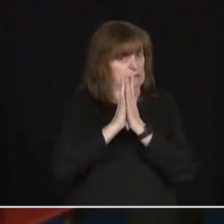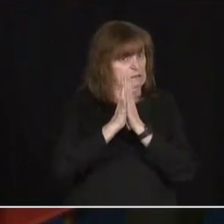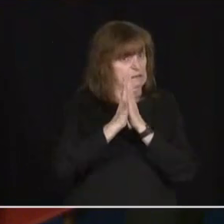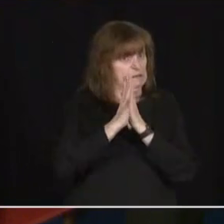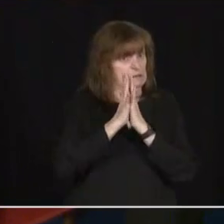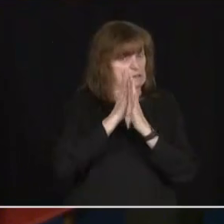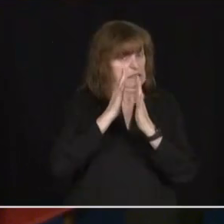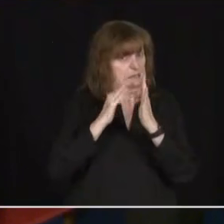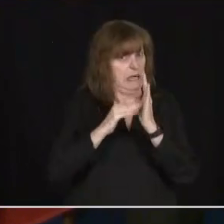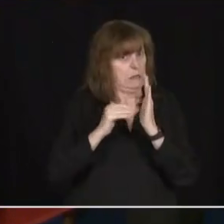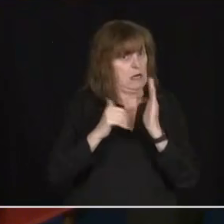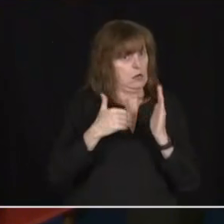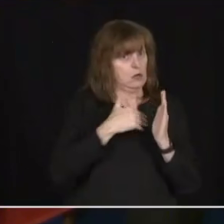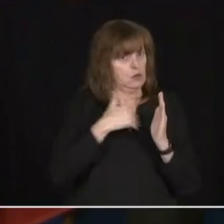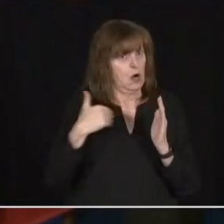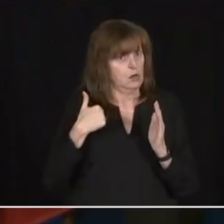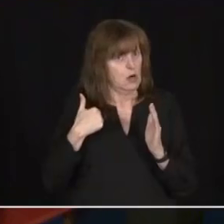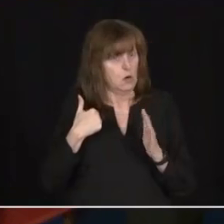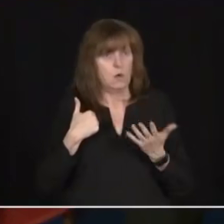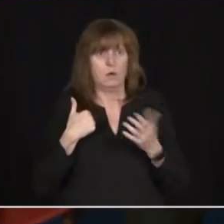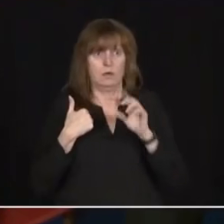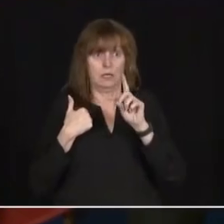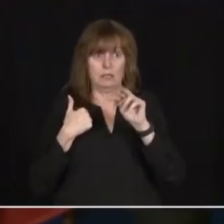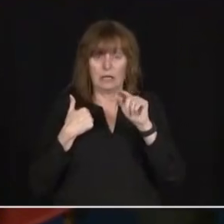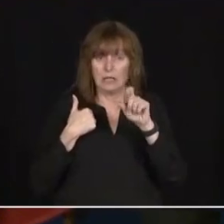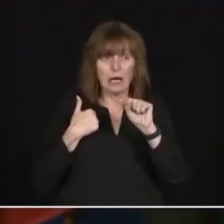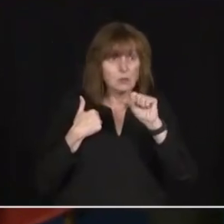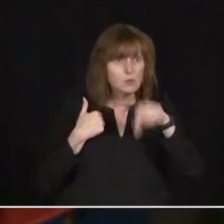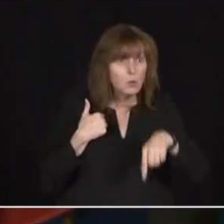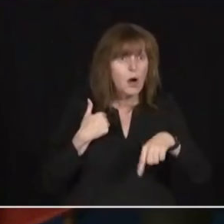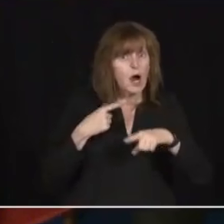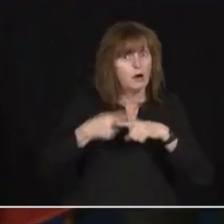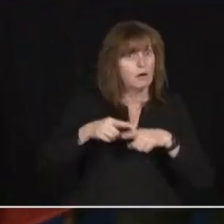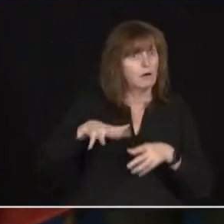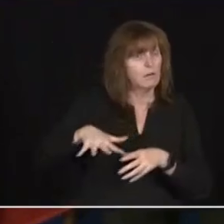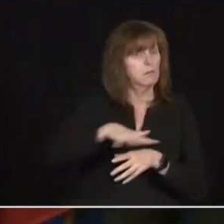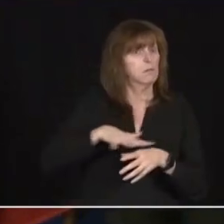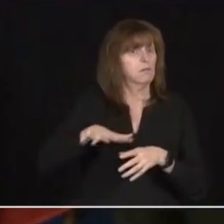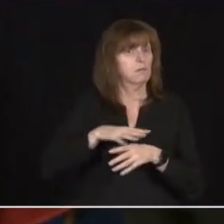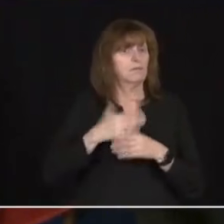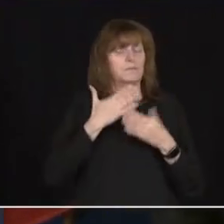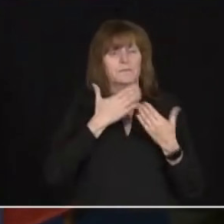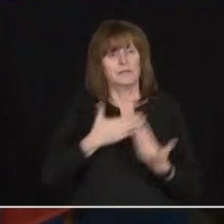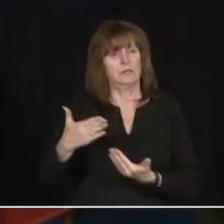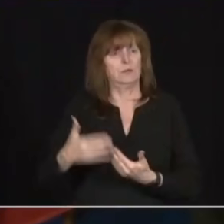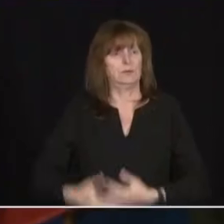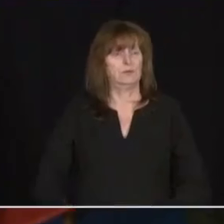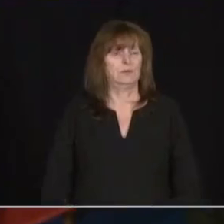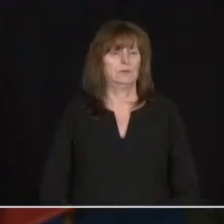crowded area like downtown Toronto or Dundas Square. Thank you, everyone.